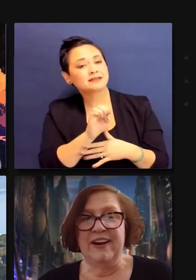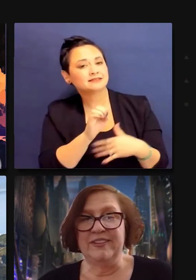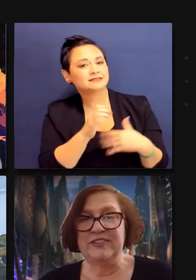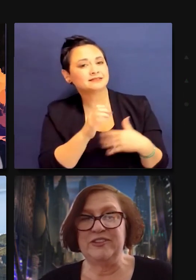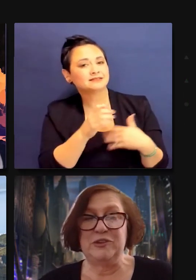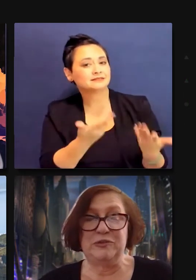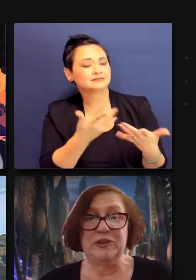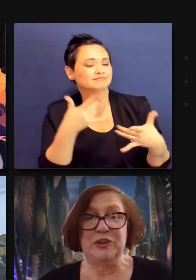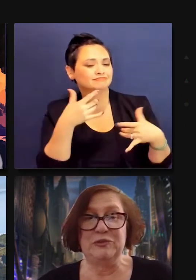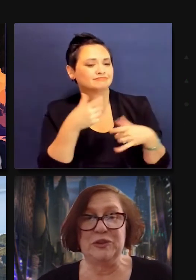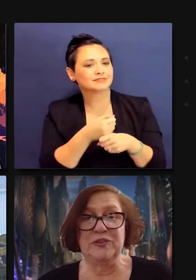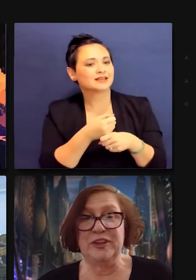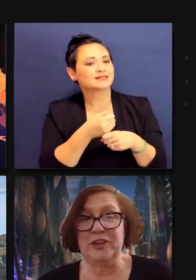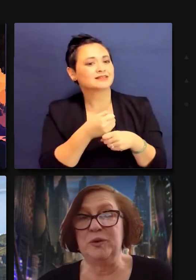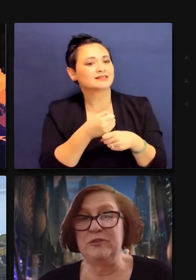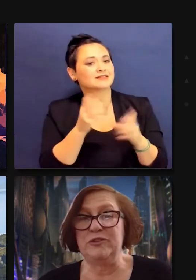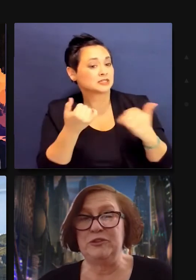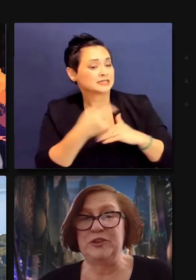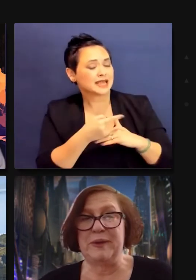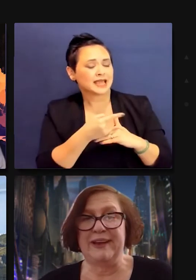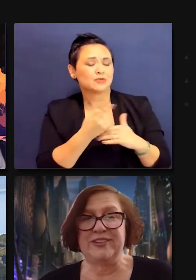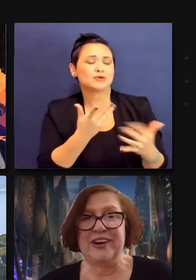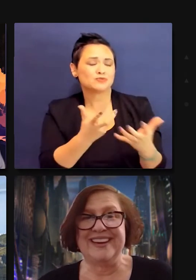on lessons you feel you've learned that you would choose to pass on.